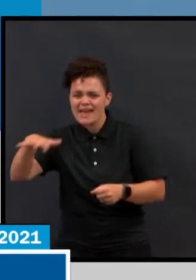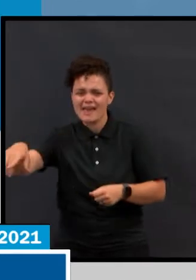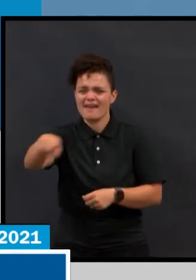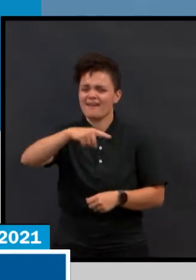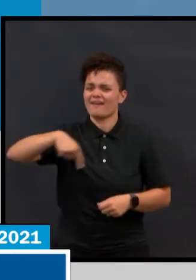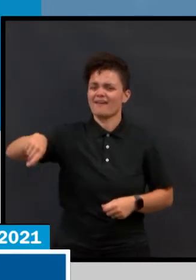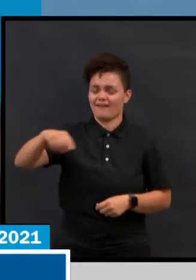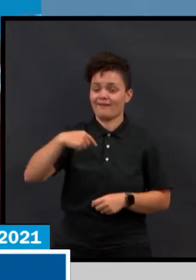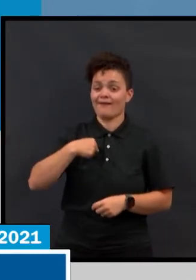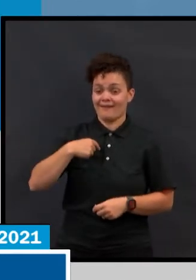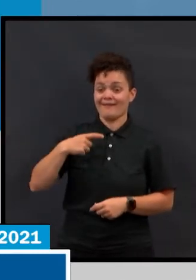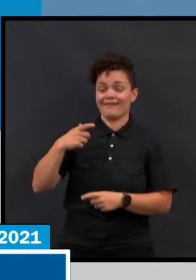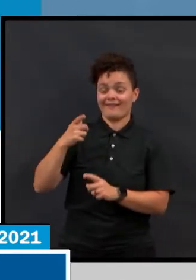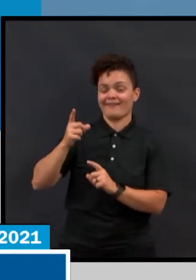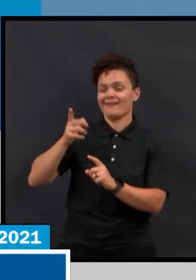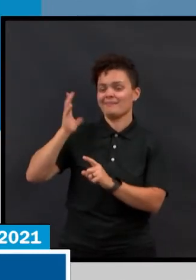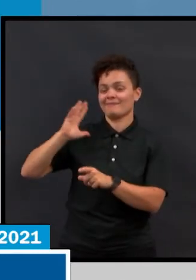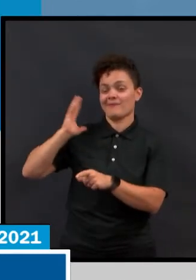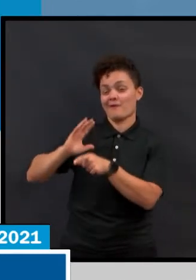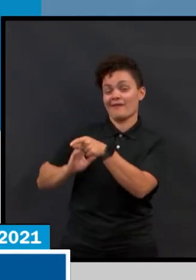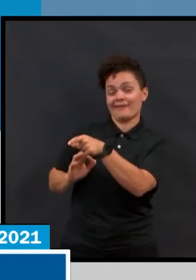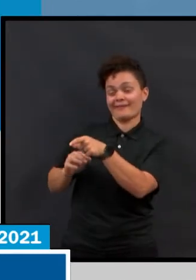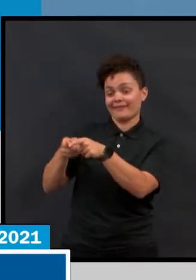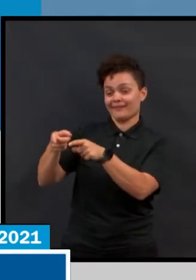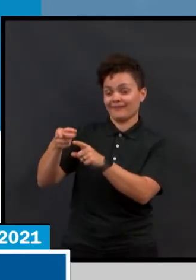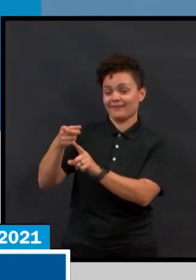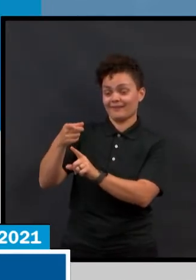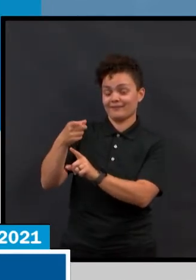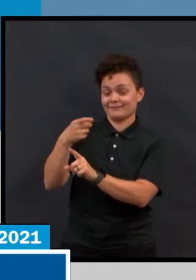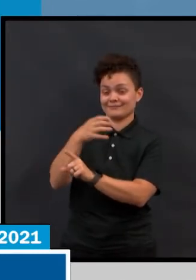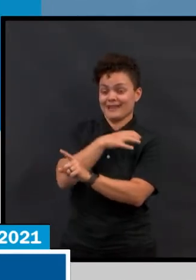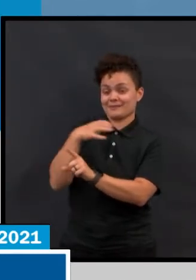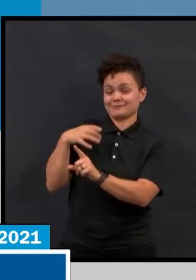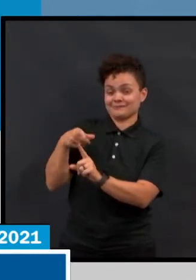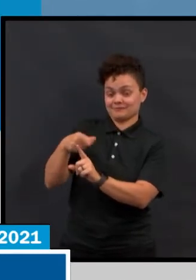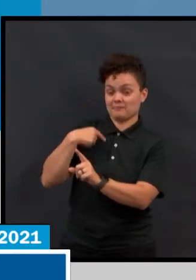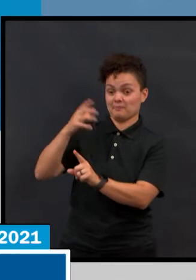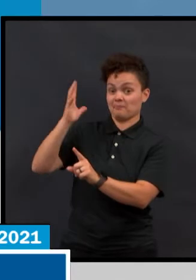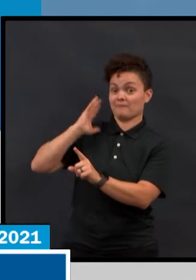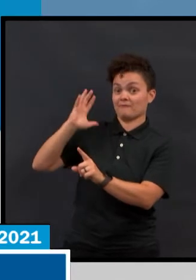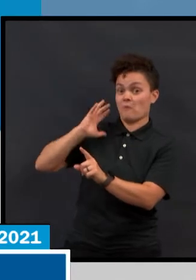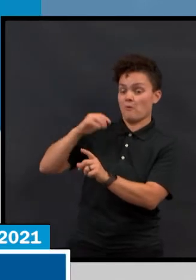um i used to represent as part of district 11 that has been now been broken up but councilman herndon